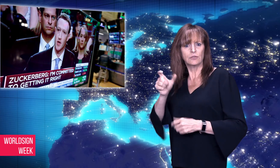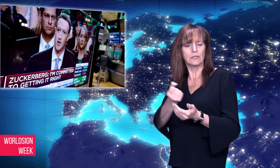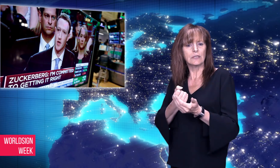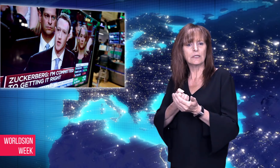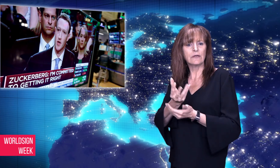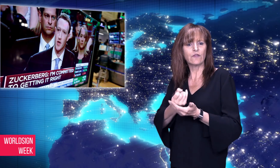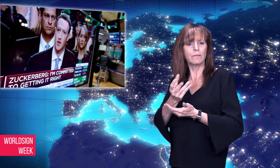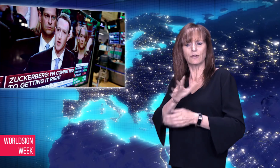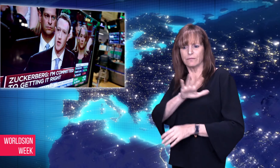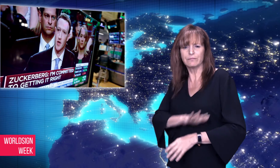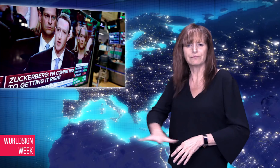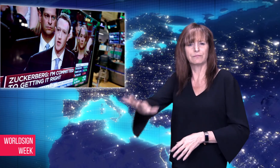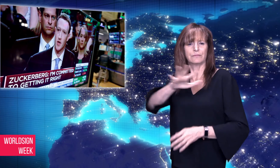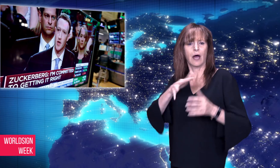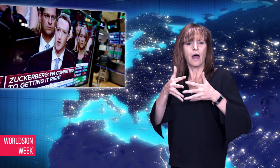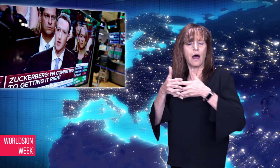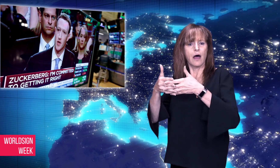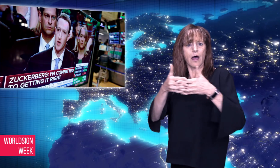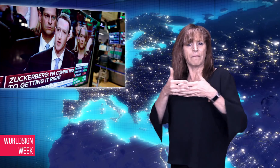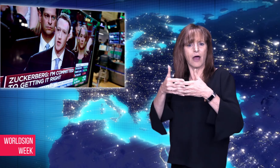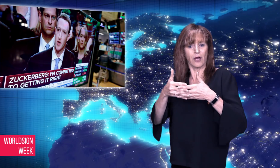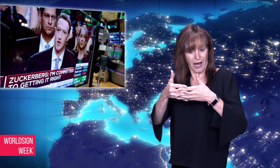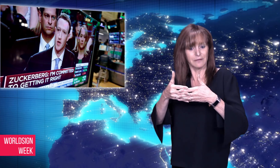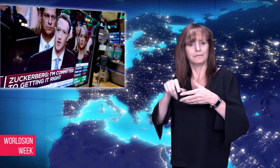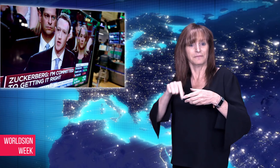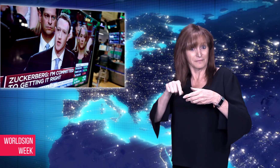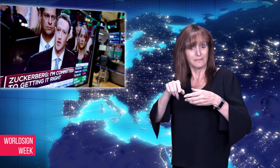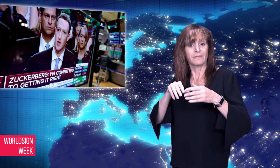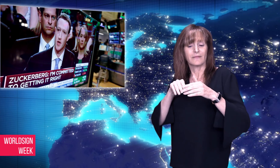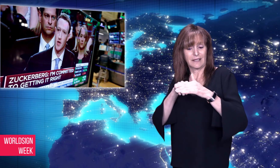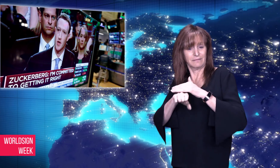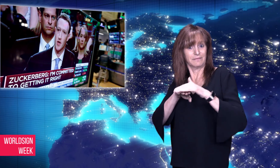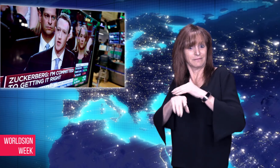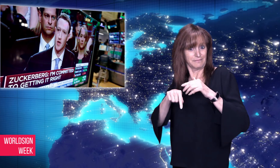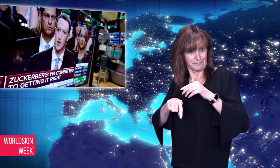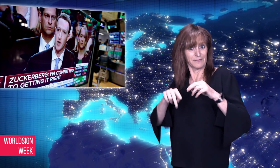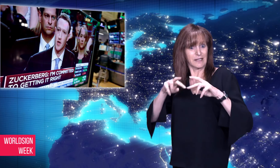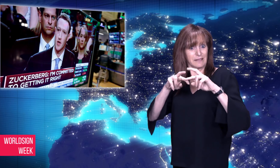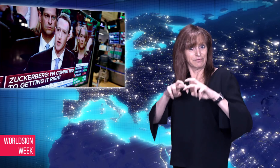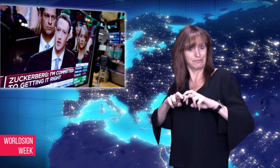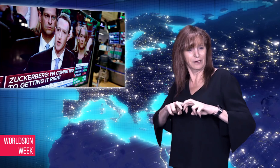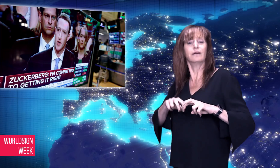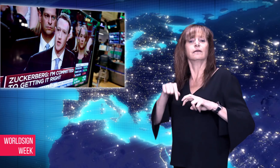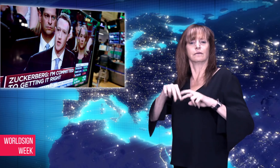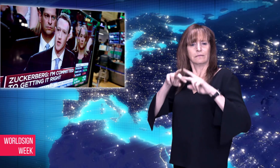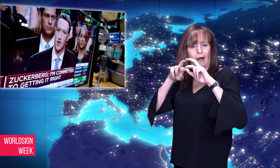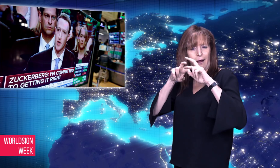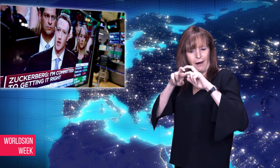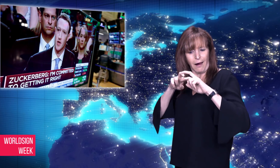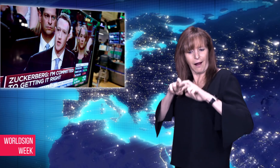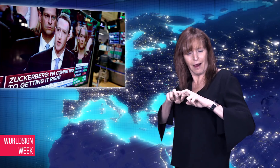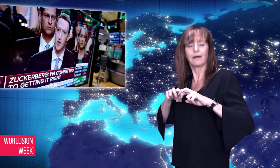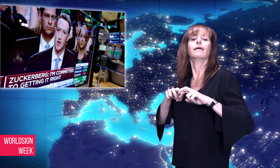advertising online during the 2016 United States presidential campaign